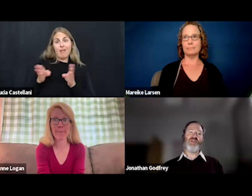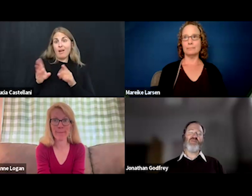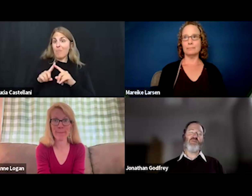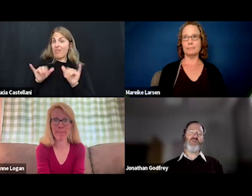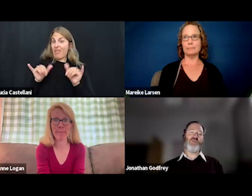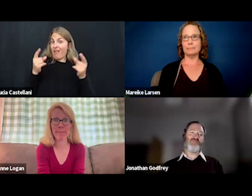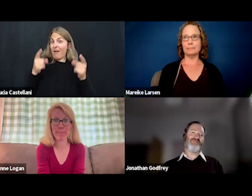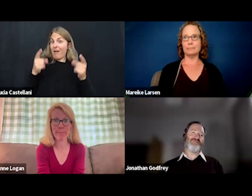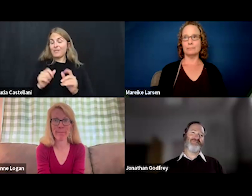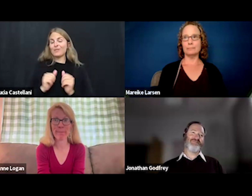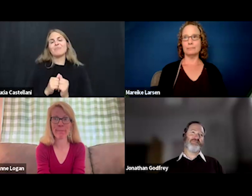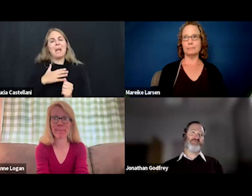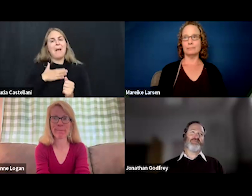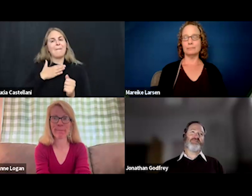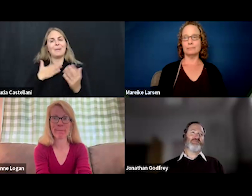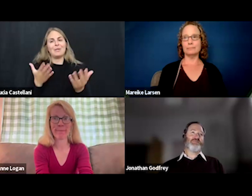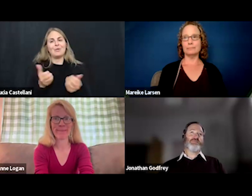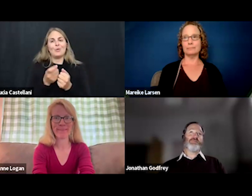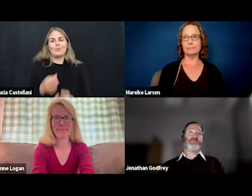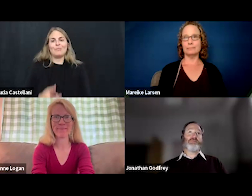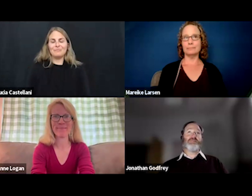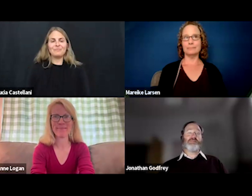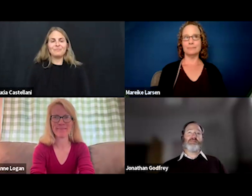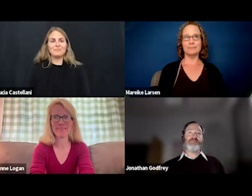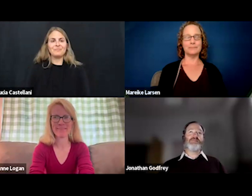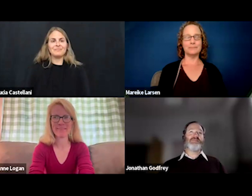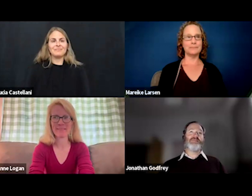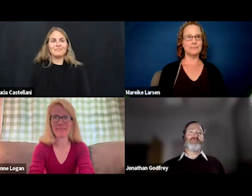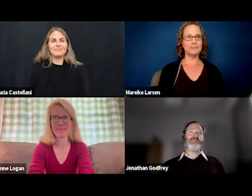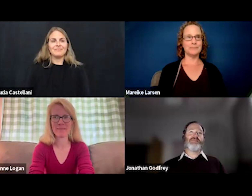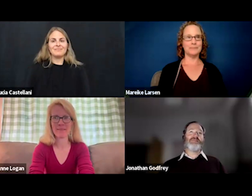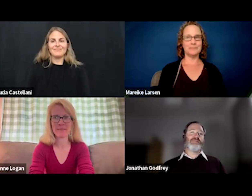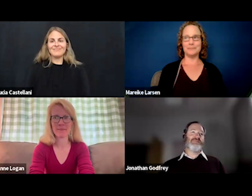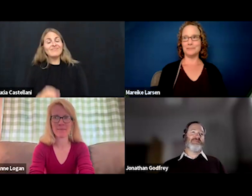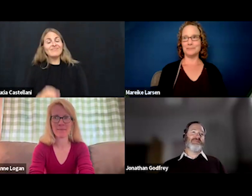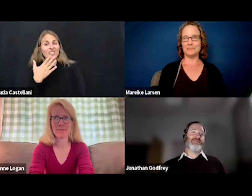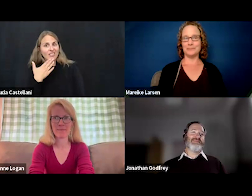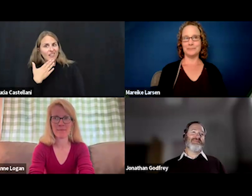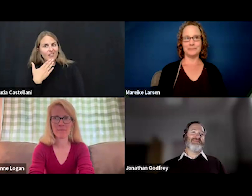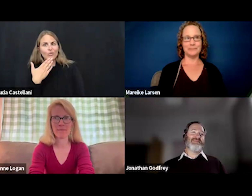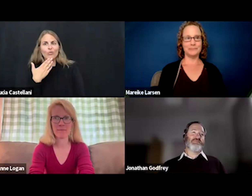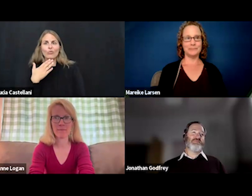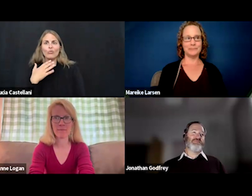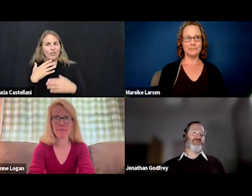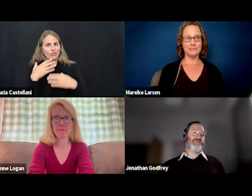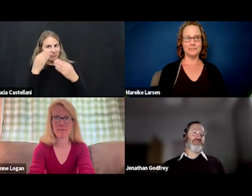Great to be with you. Thanks for sharing that, Jonathan.